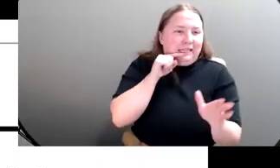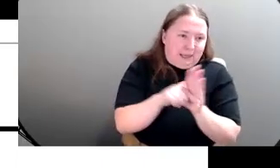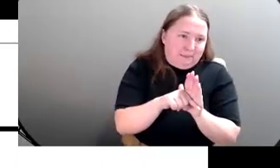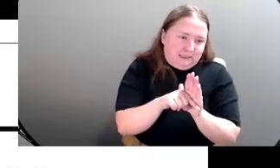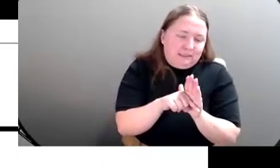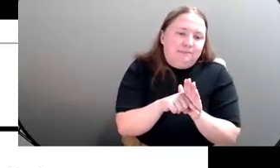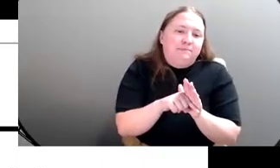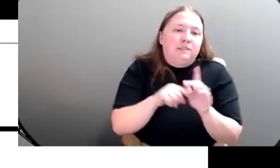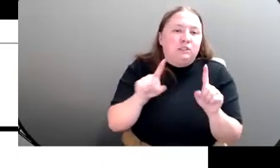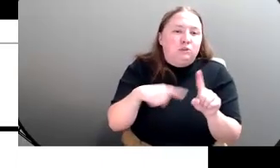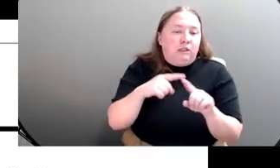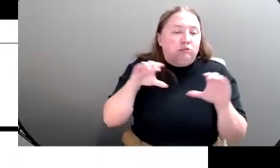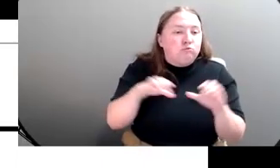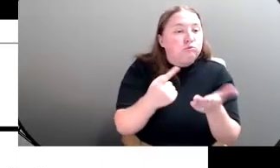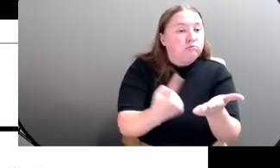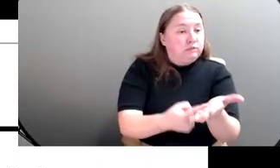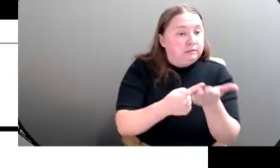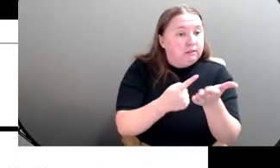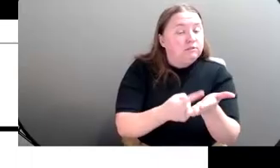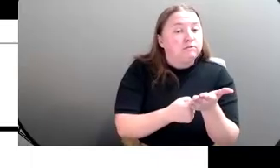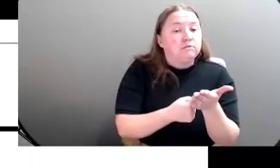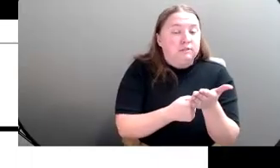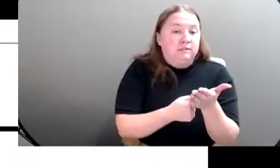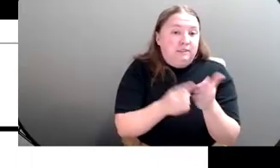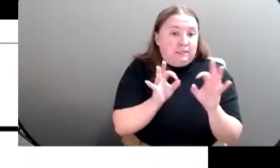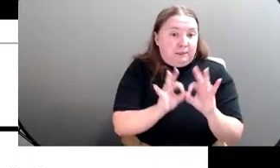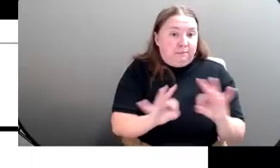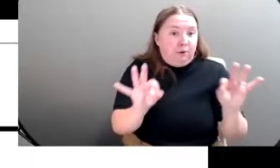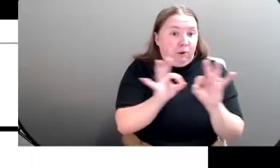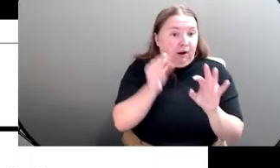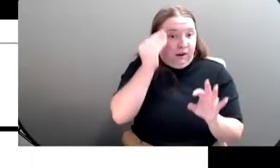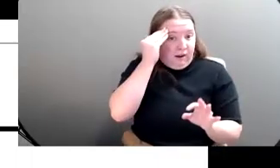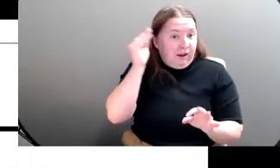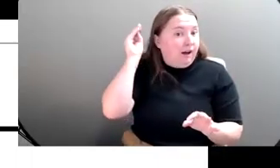So when you're doing a discussion then the key is you're not just letting